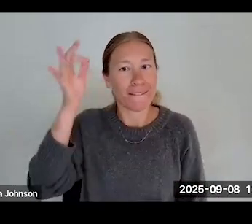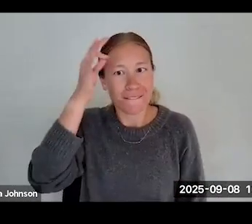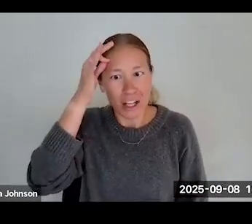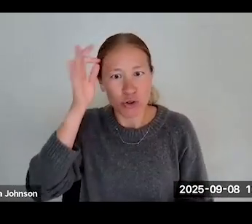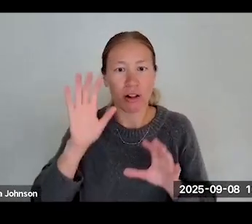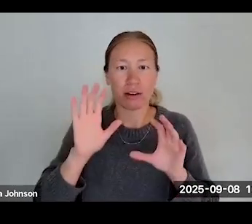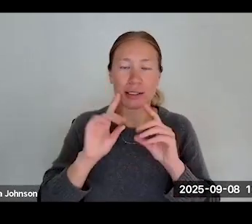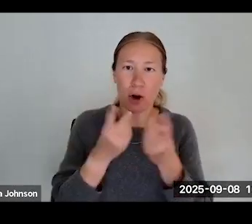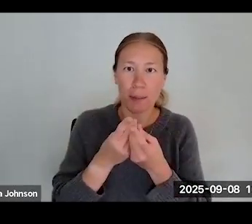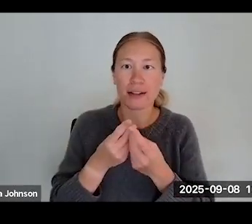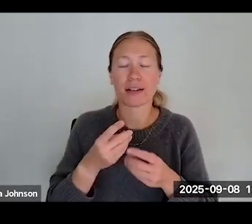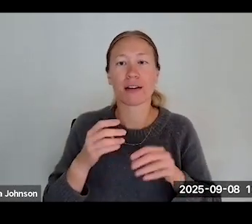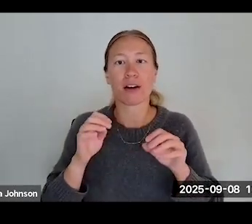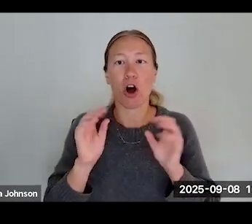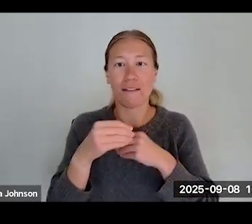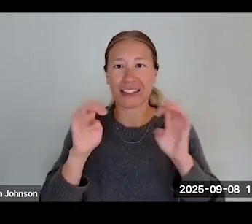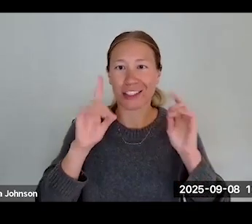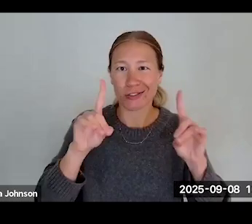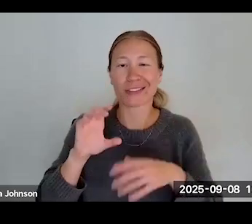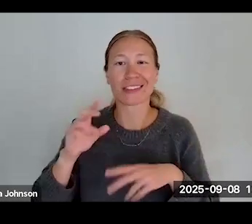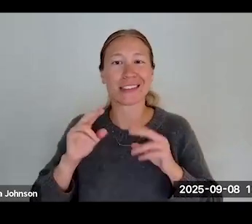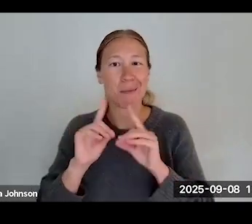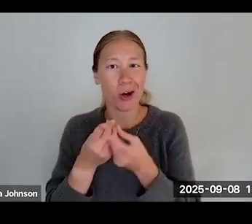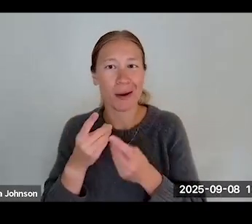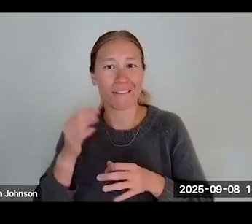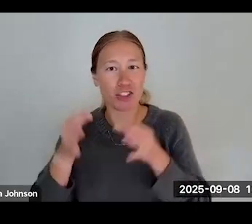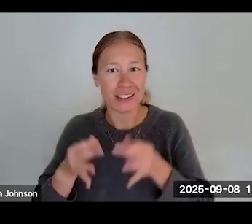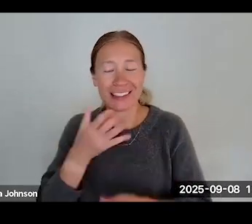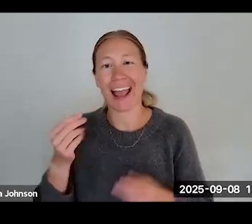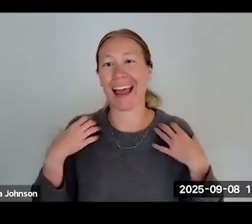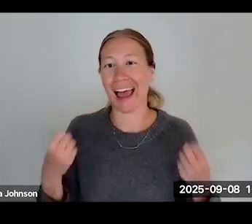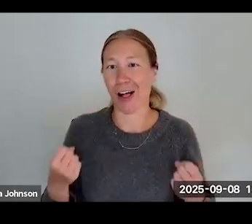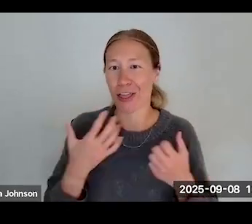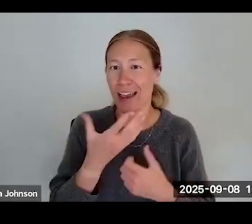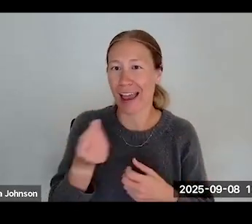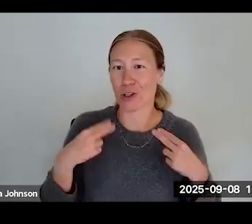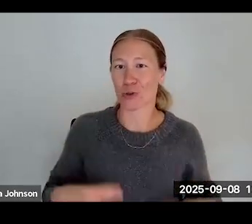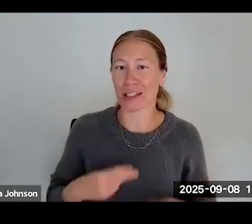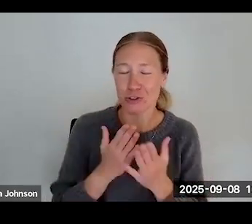of Civil Rights, the Department of Justice, and Health and Human Services. As discussed earlier,